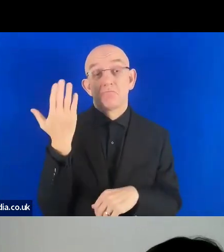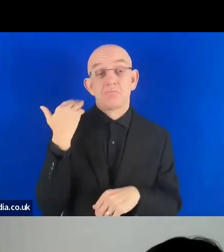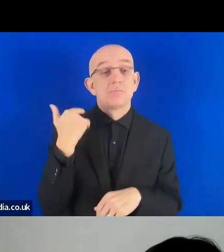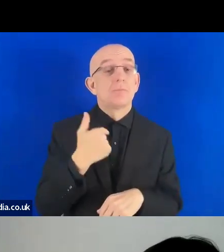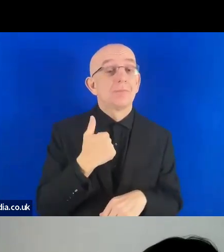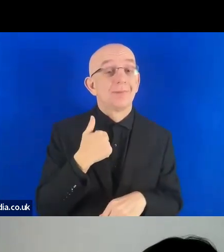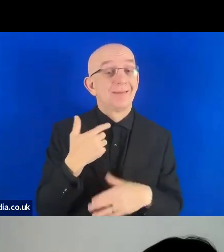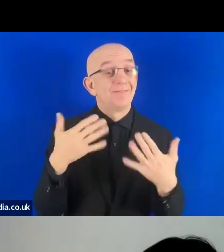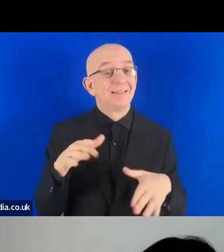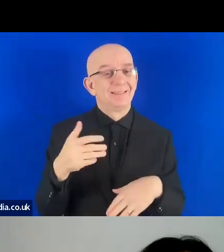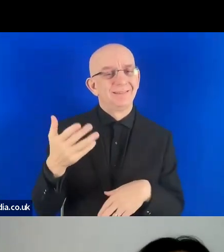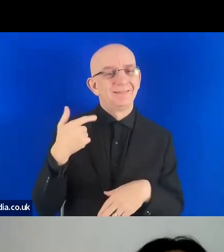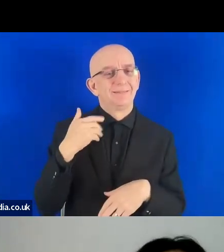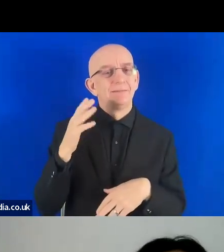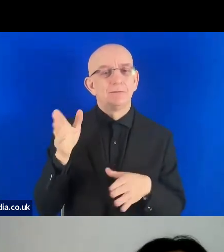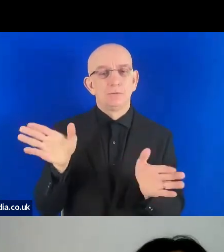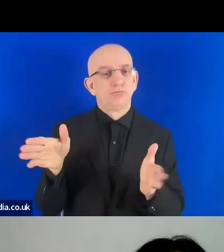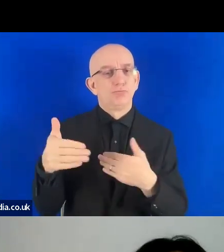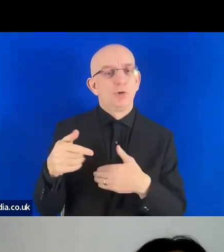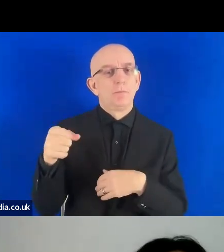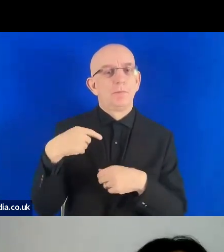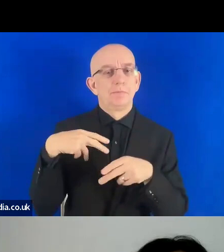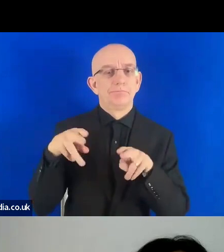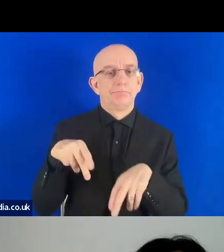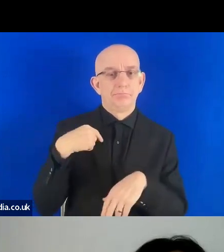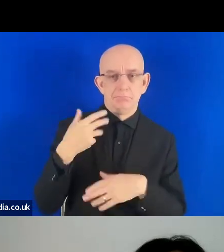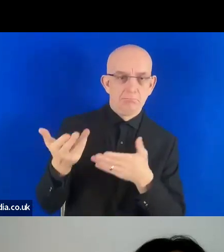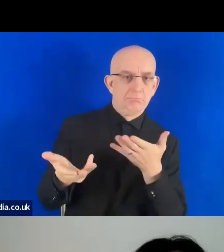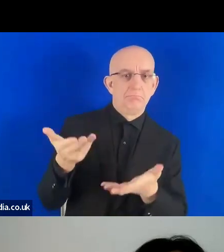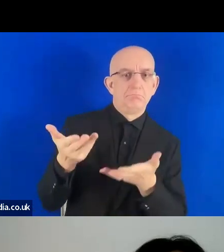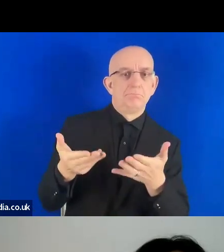And the 2012 event Forum in Istanbul. So,